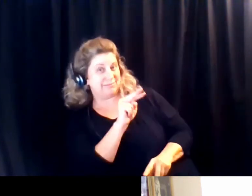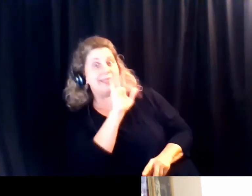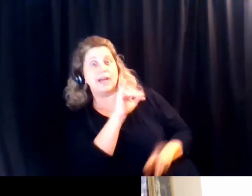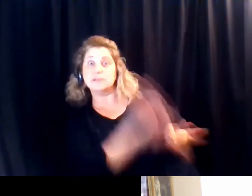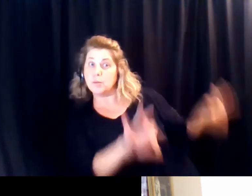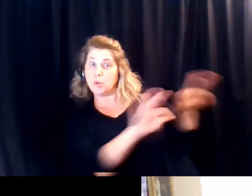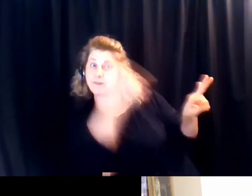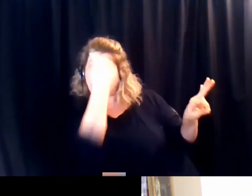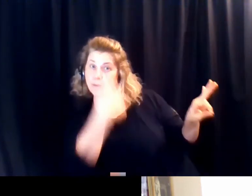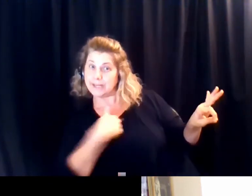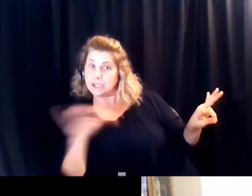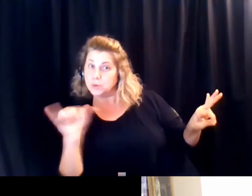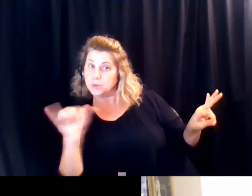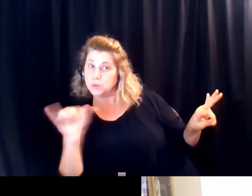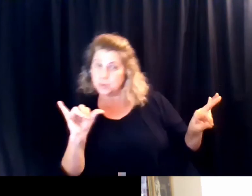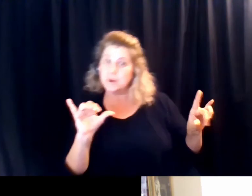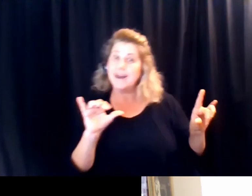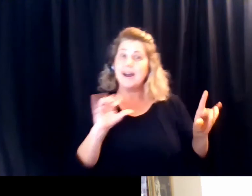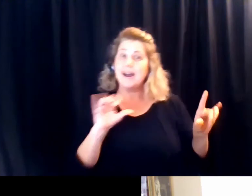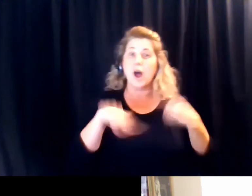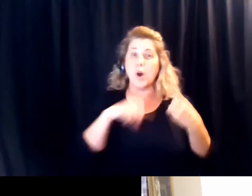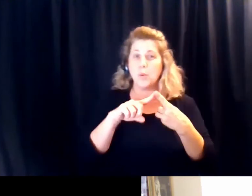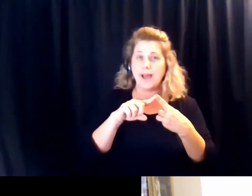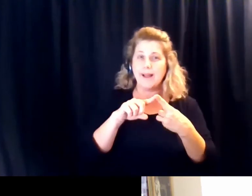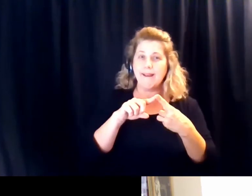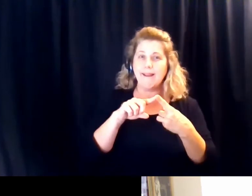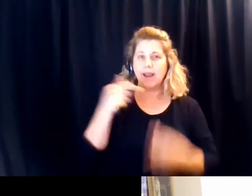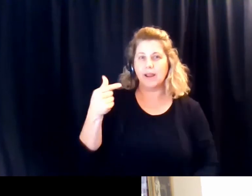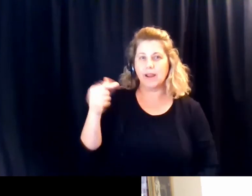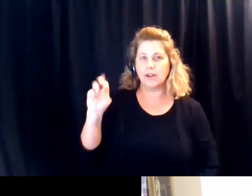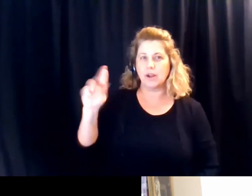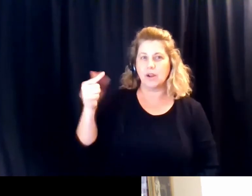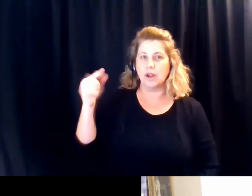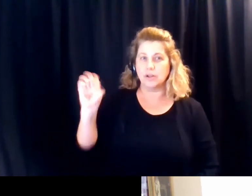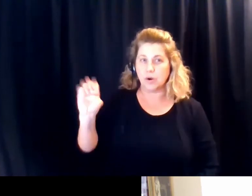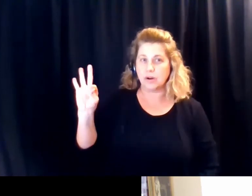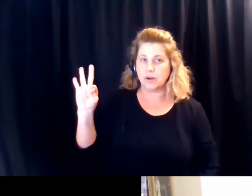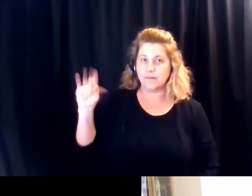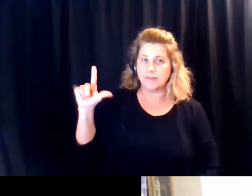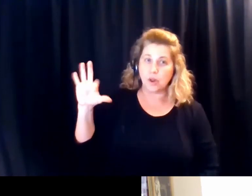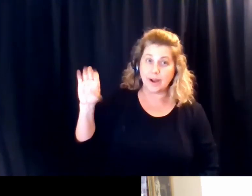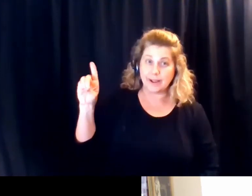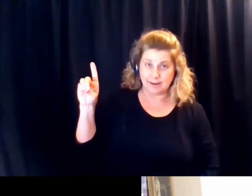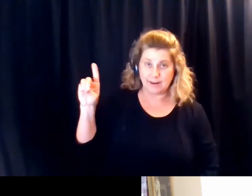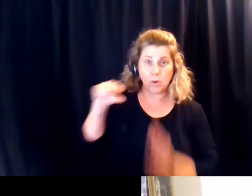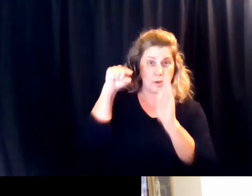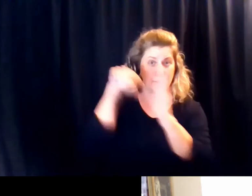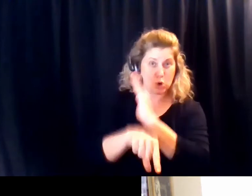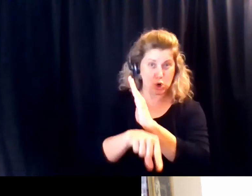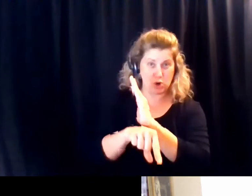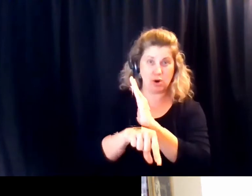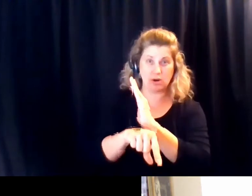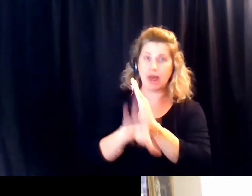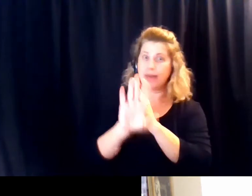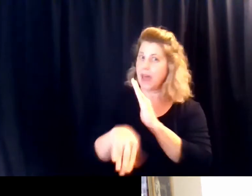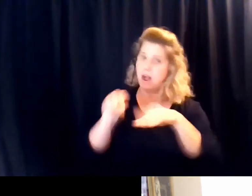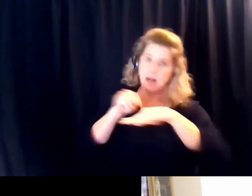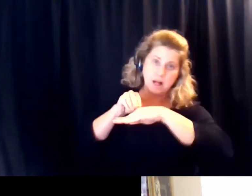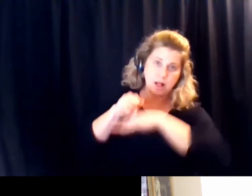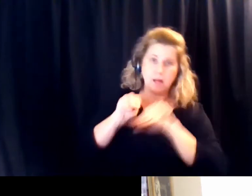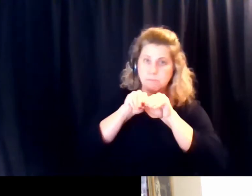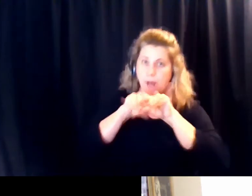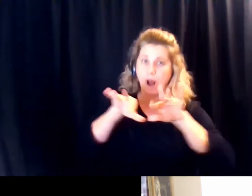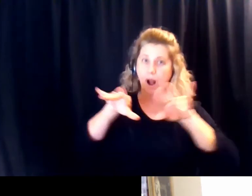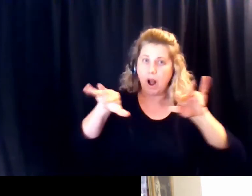Judith Heumann: Because people think it's there. Right. That's where mass would not want us walking down the street with that are close right morally, you shouldn't be going out on the street without your clothes.